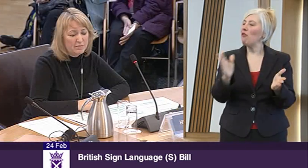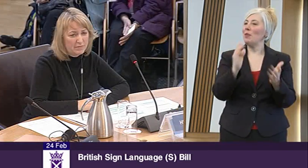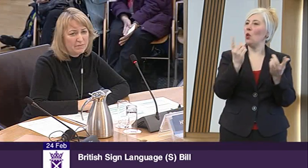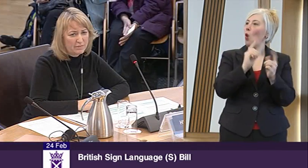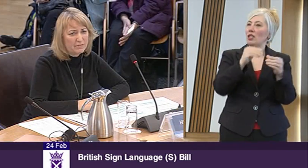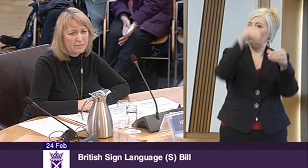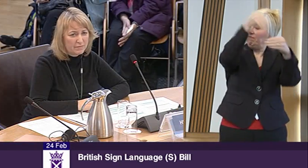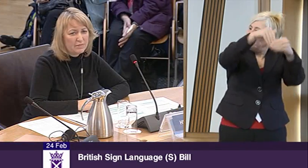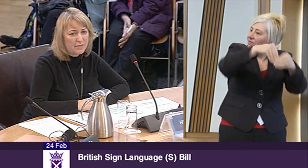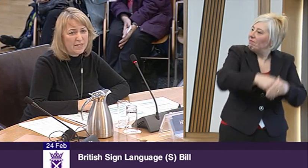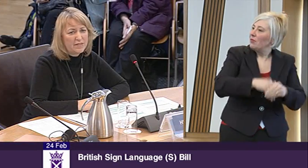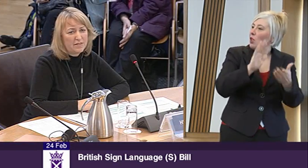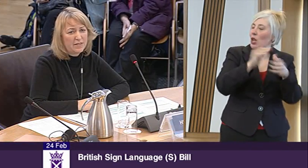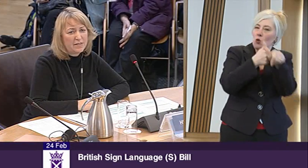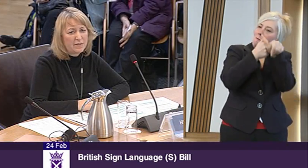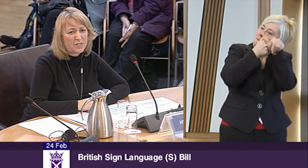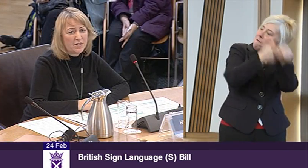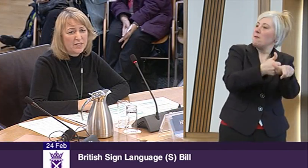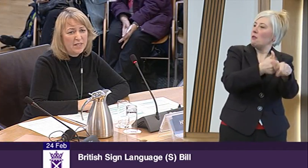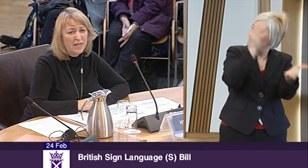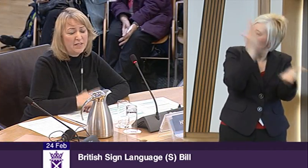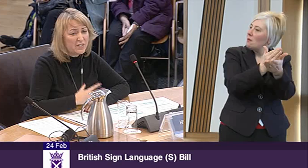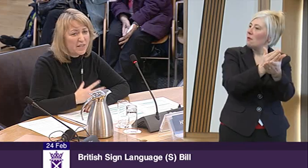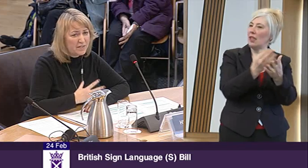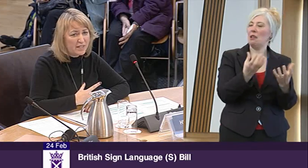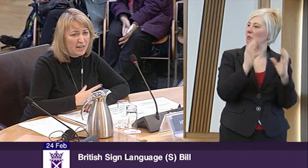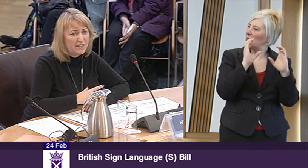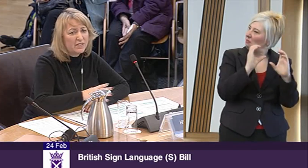Heather Gray: It has to have some accountability. The Convener: Yes. There has to be some solidity behind it, as well as accountability.